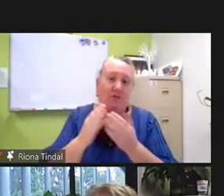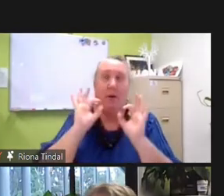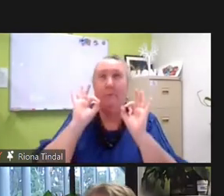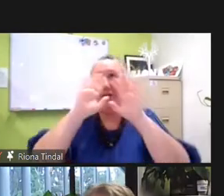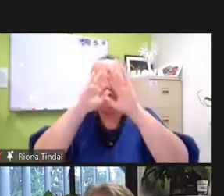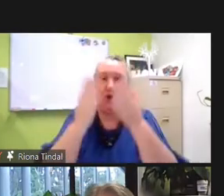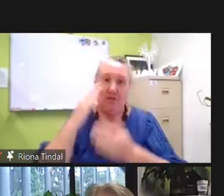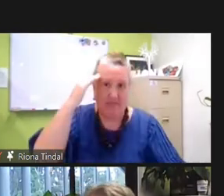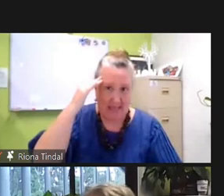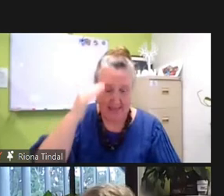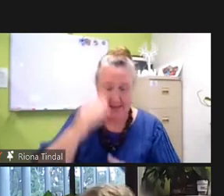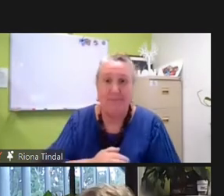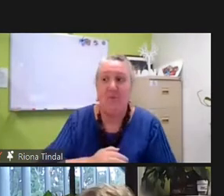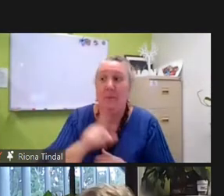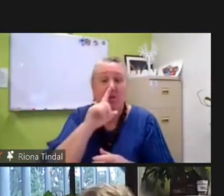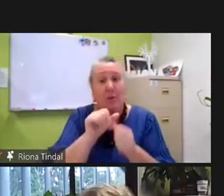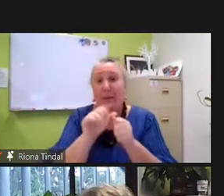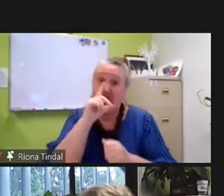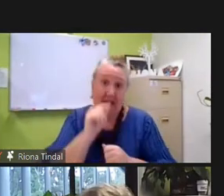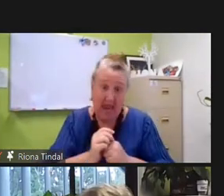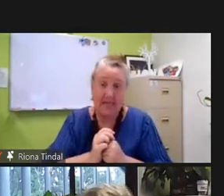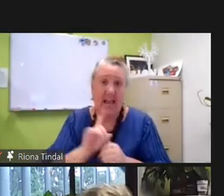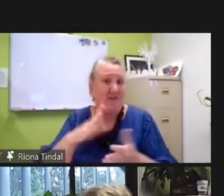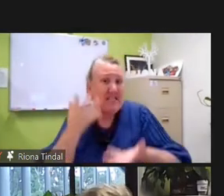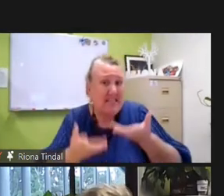I mean, it'd be great if everything in the world was 100% acceptable,